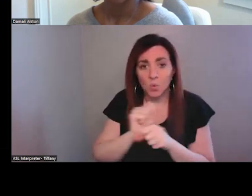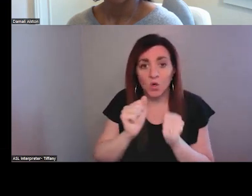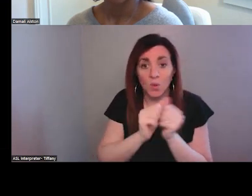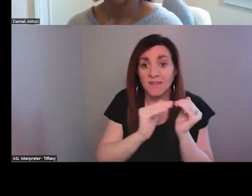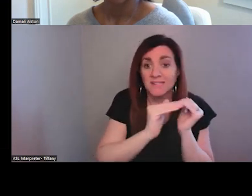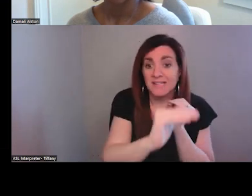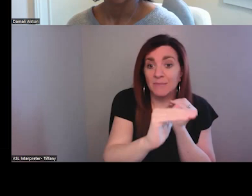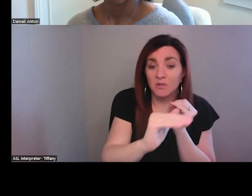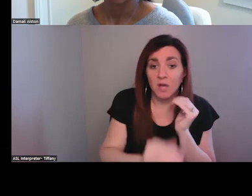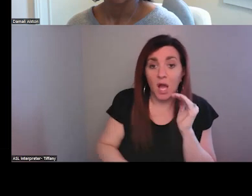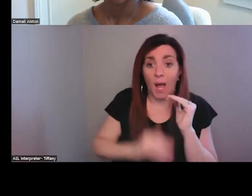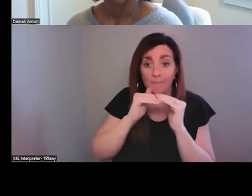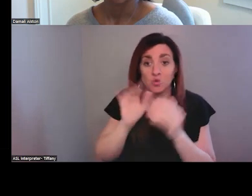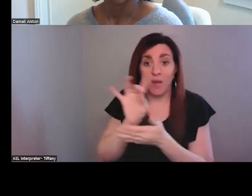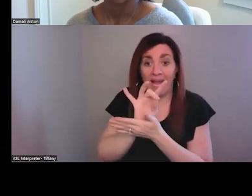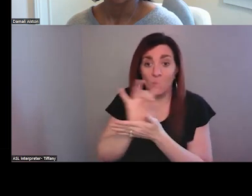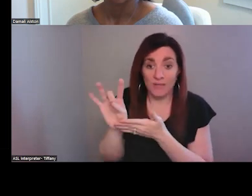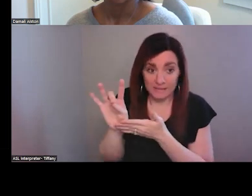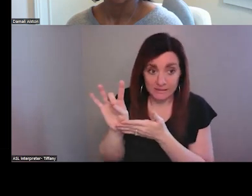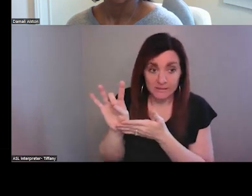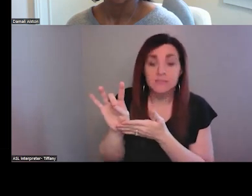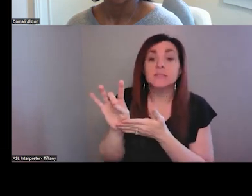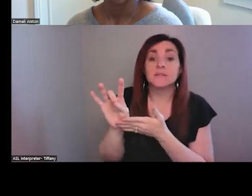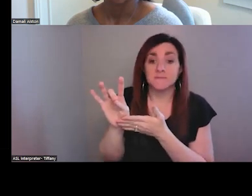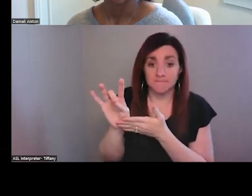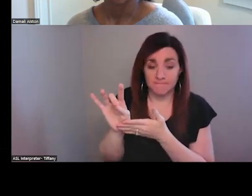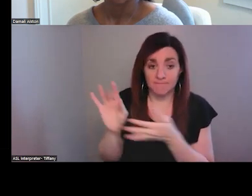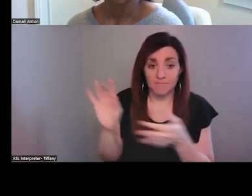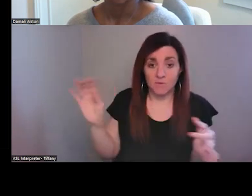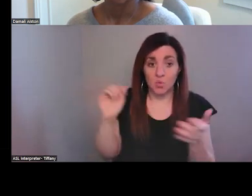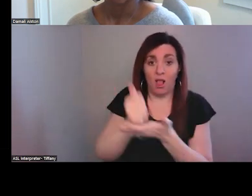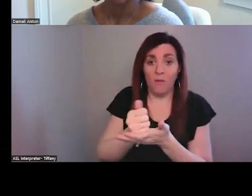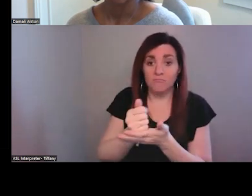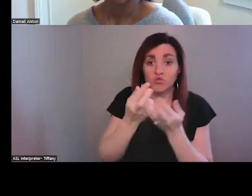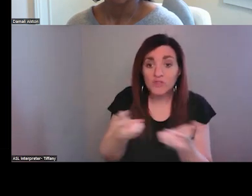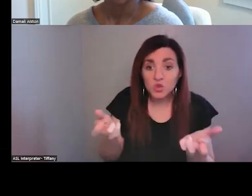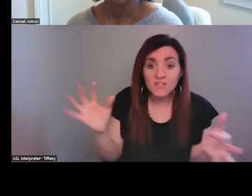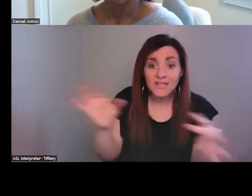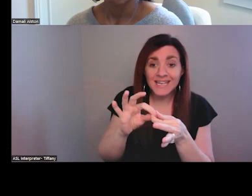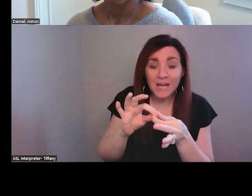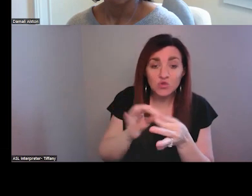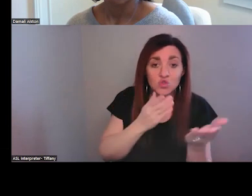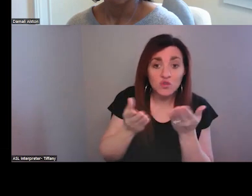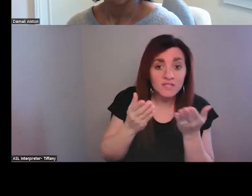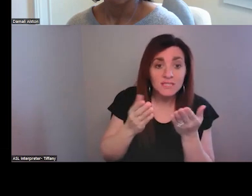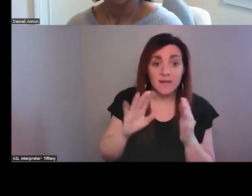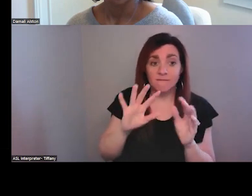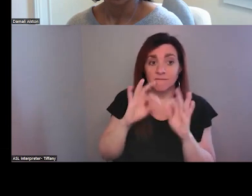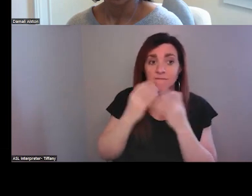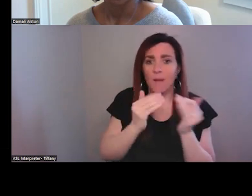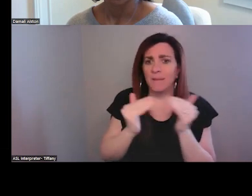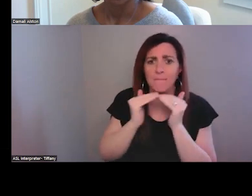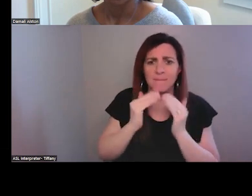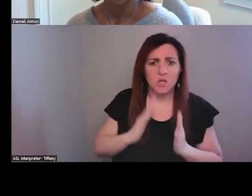TO EIGHT WEEKS AND CONNECT TO SERVICES. THE FAMILY PEERS ON THE TEAM ARE REALLY CRITICAL